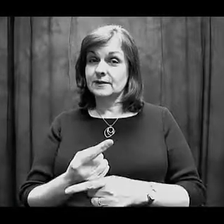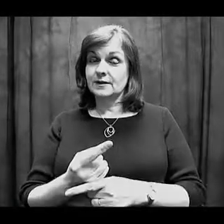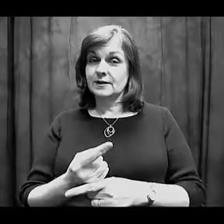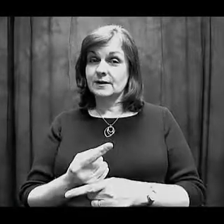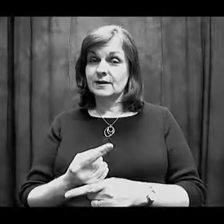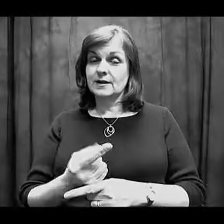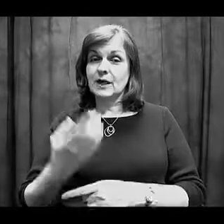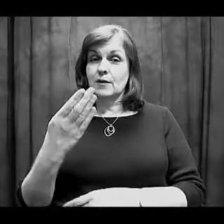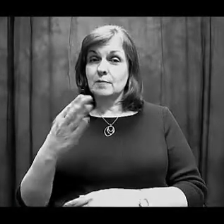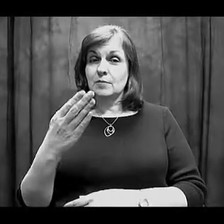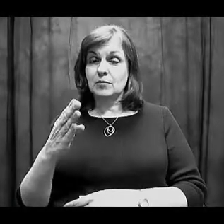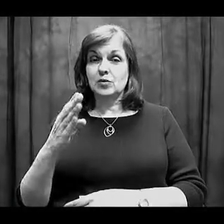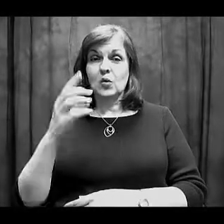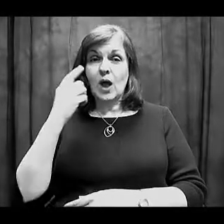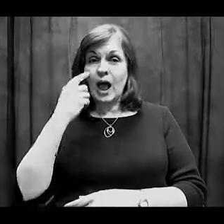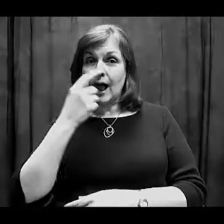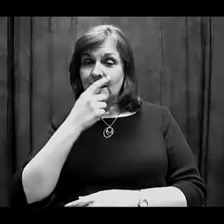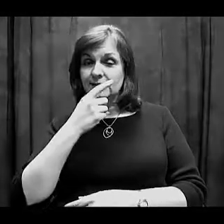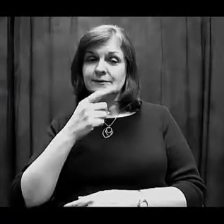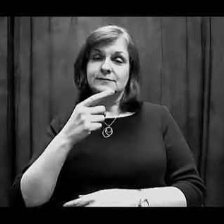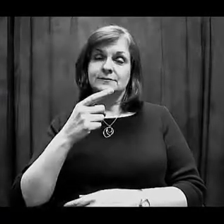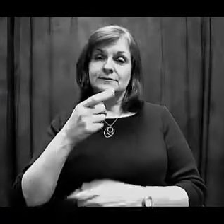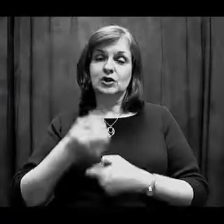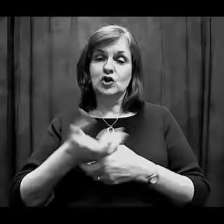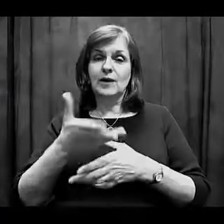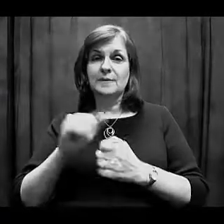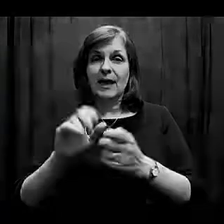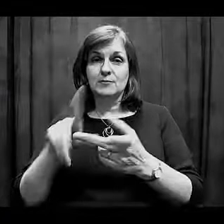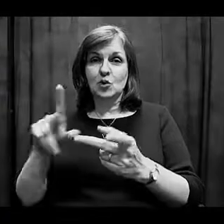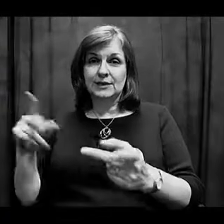right? the blue is actually protein